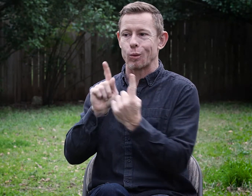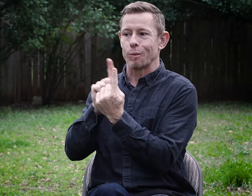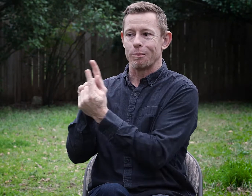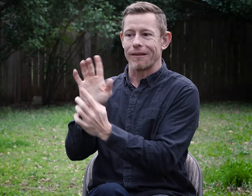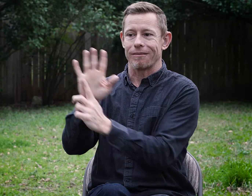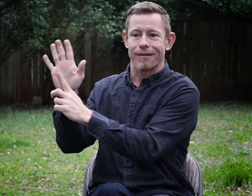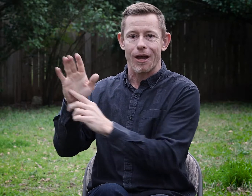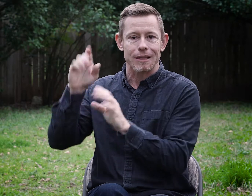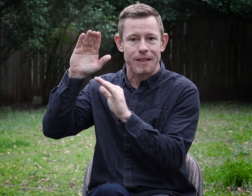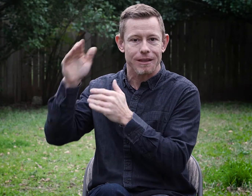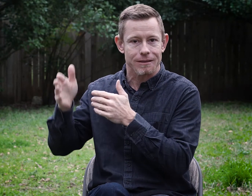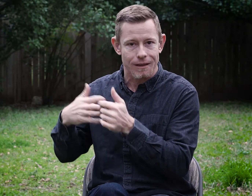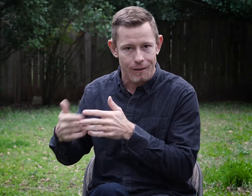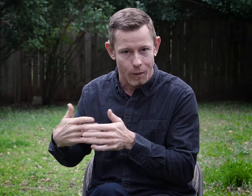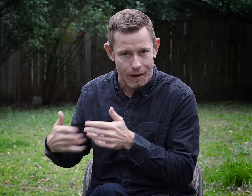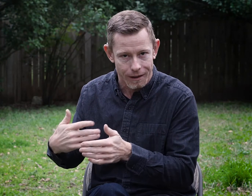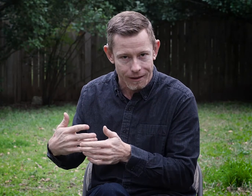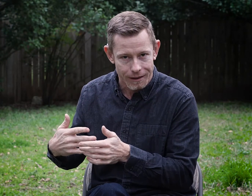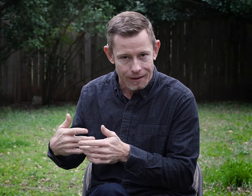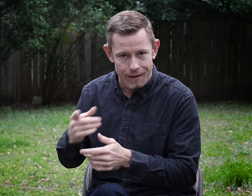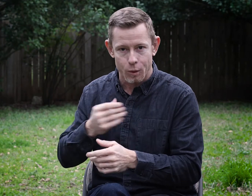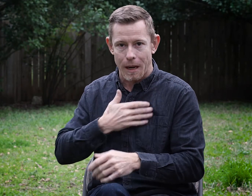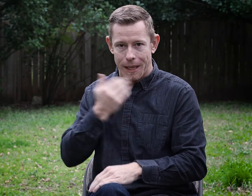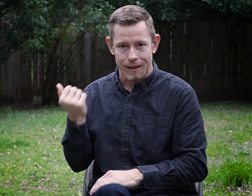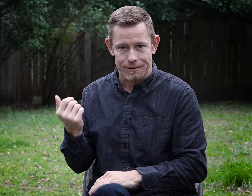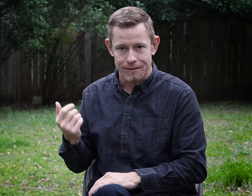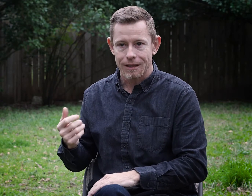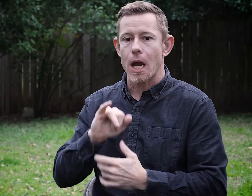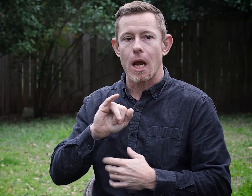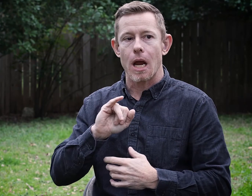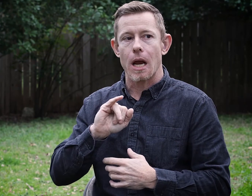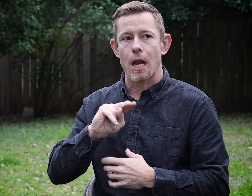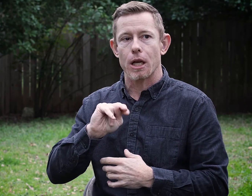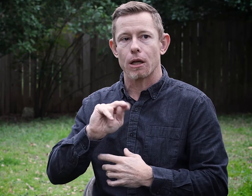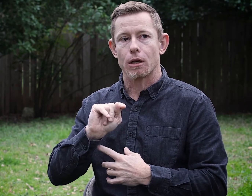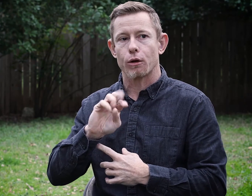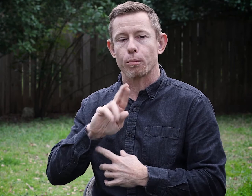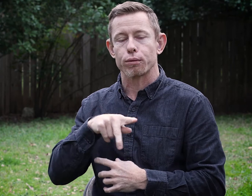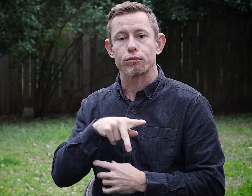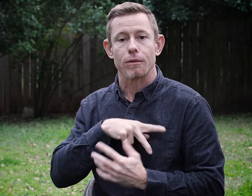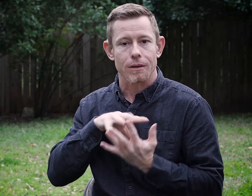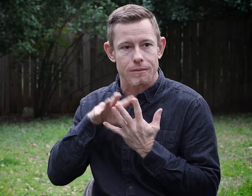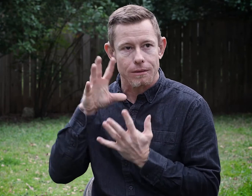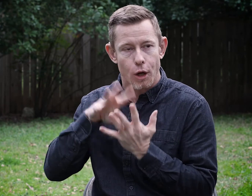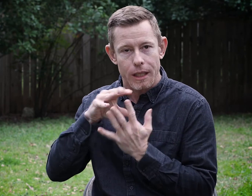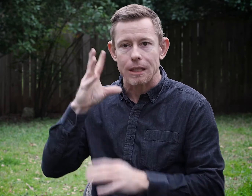I had to meet their expectations regardless. So I tried my best and took it as an interpersonal learning experience.